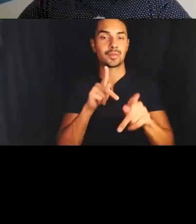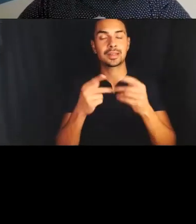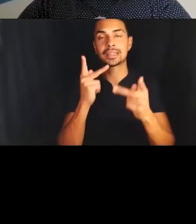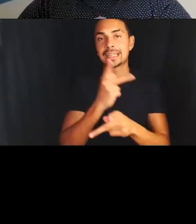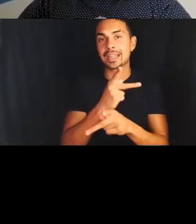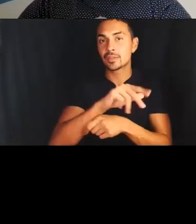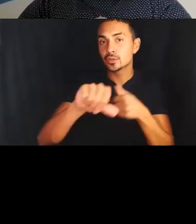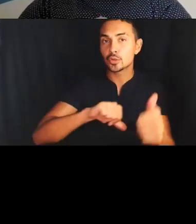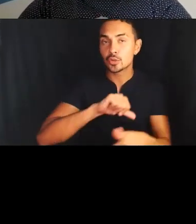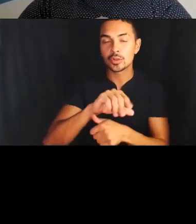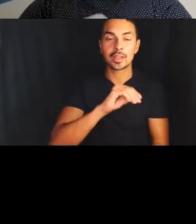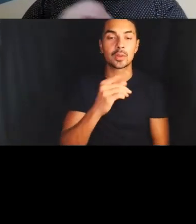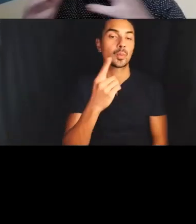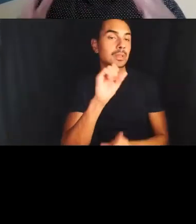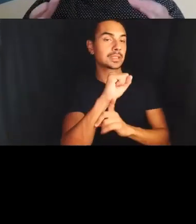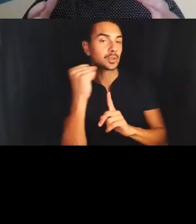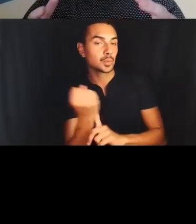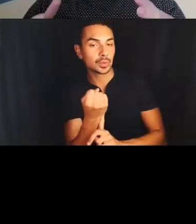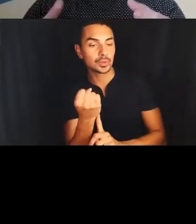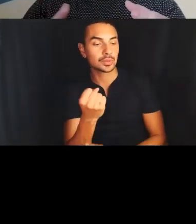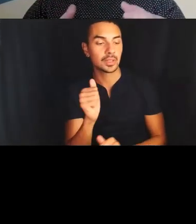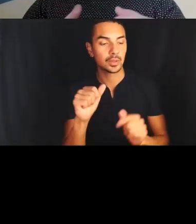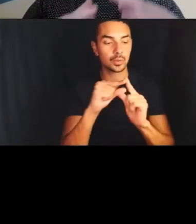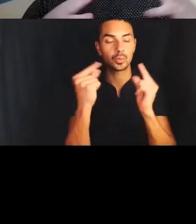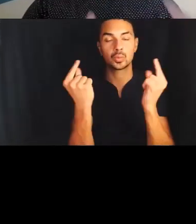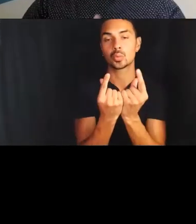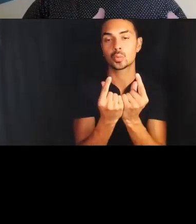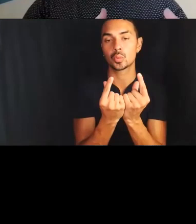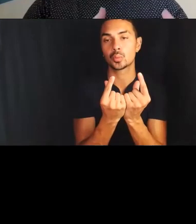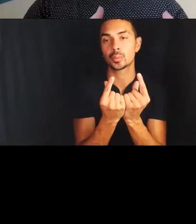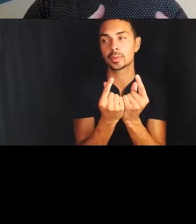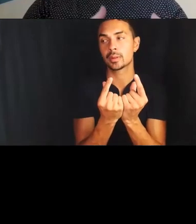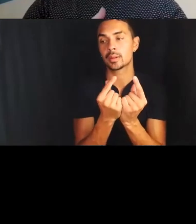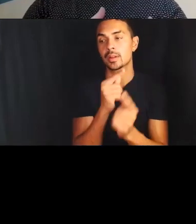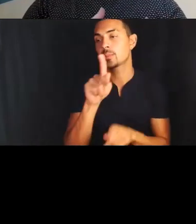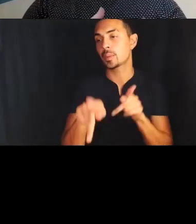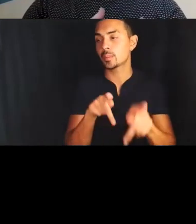In one situation, a group of folks lived in a town where